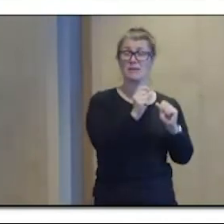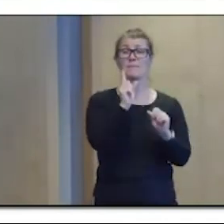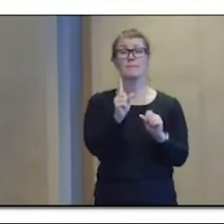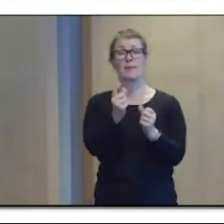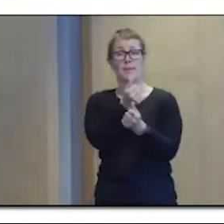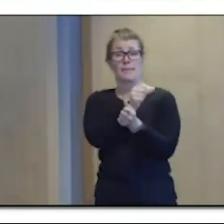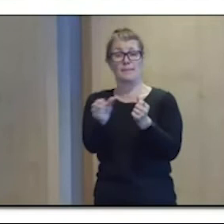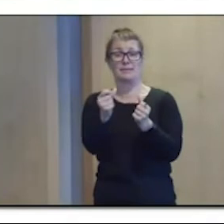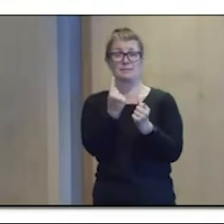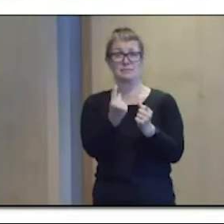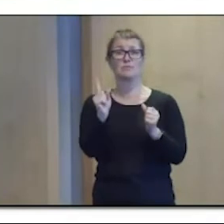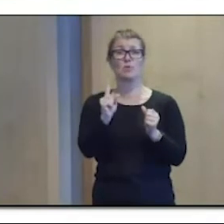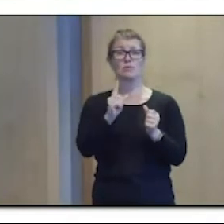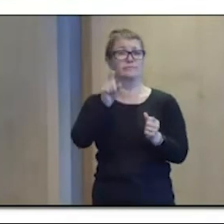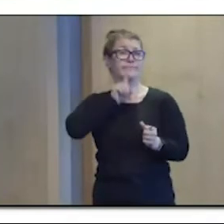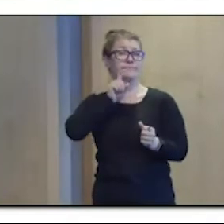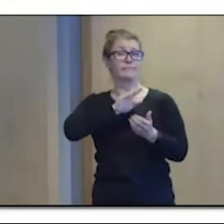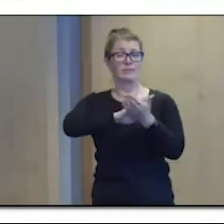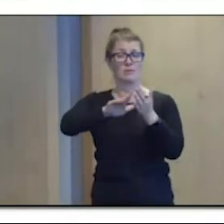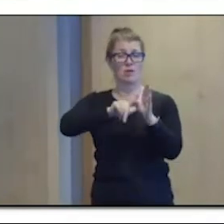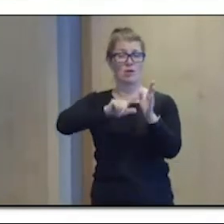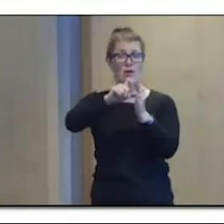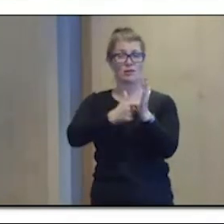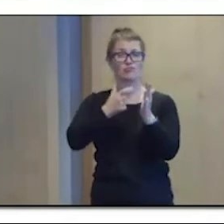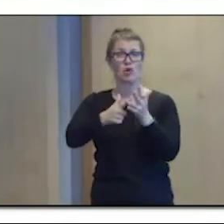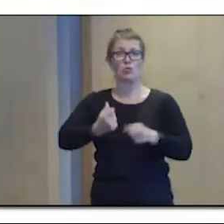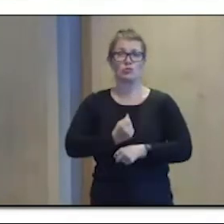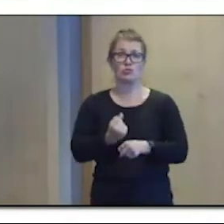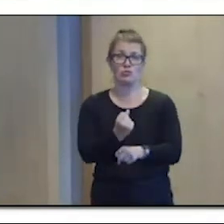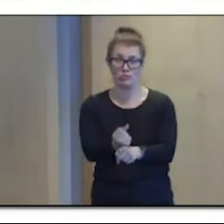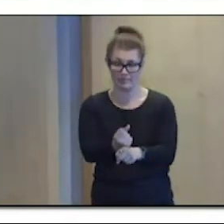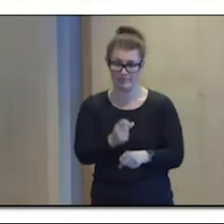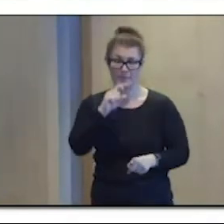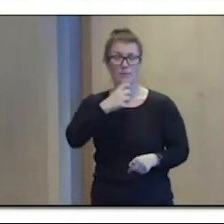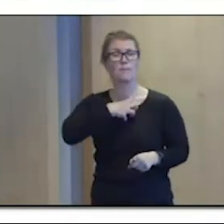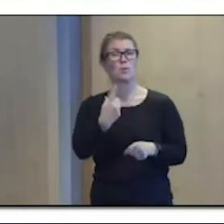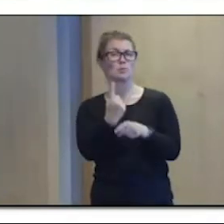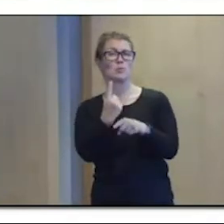is hydro generation and I'll talk a little bit more on about that in the next slide. I just